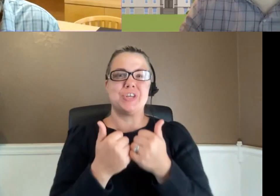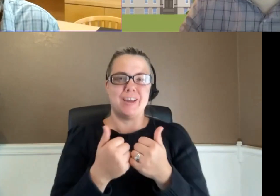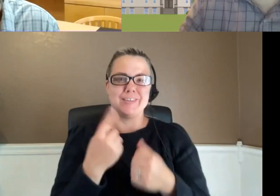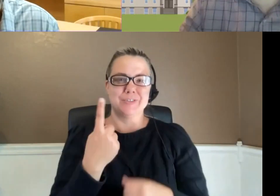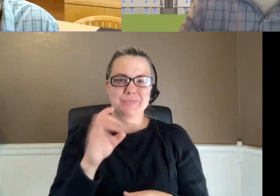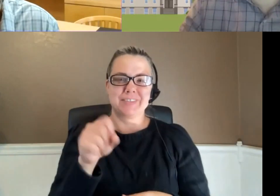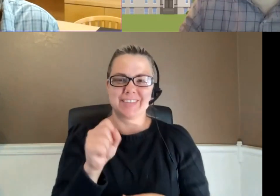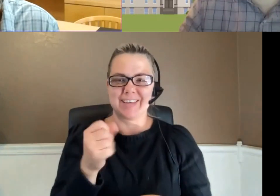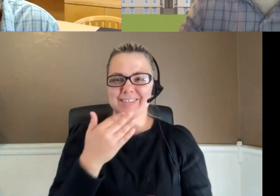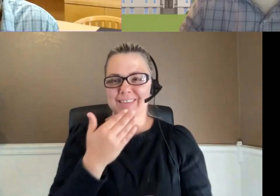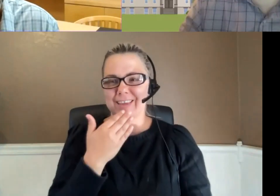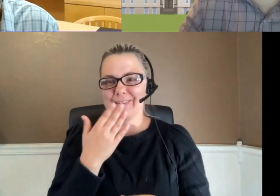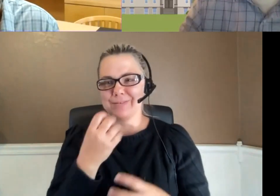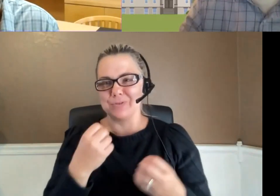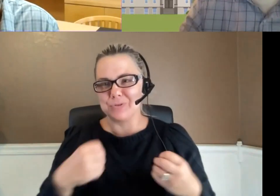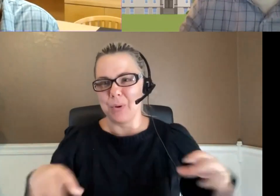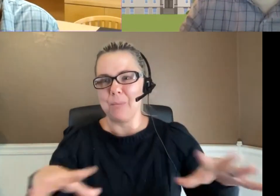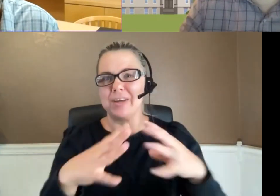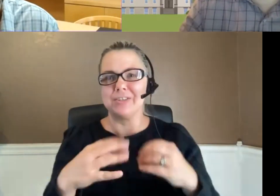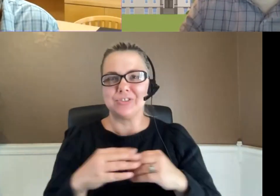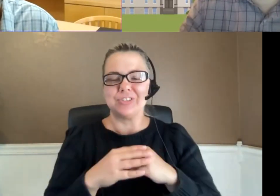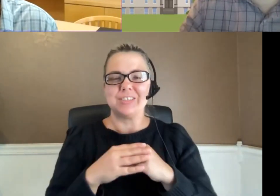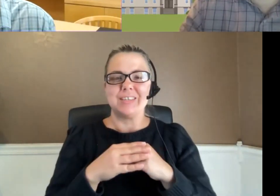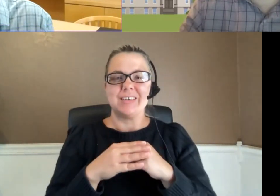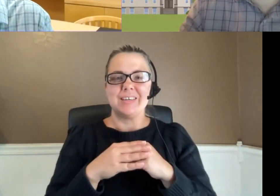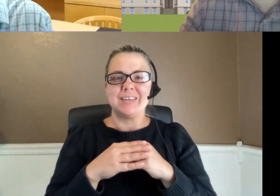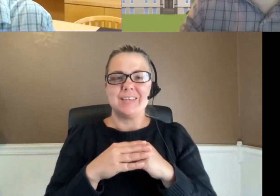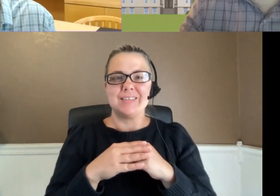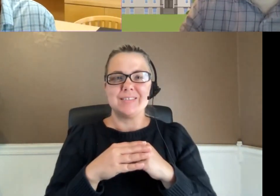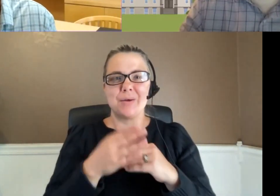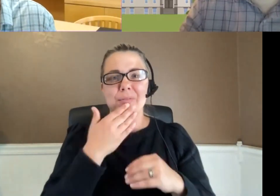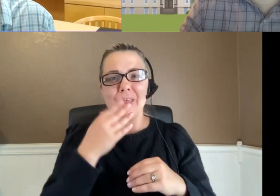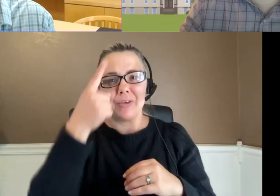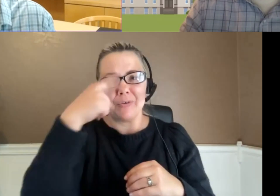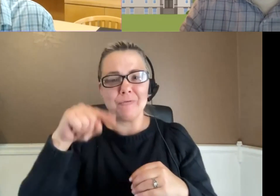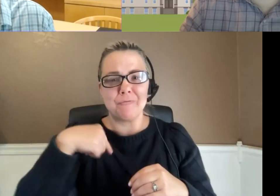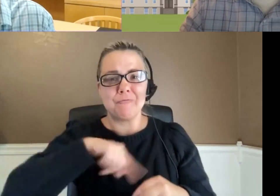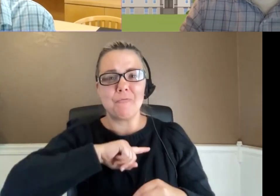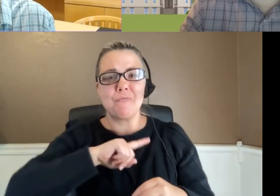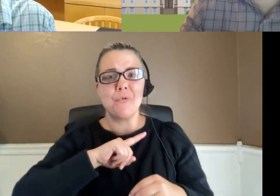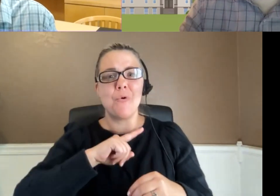our friends at Pope Tech for helping us host this, 3Play Media for sponsoring our captioning,